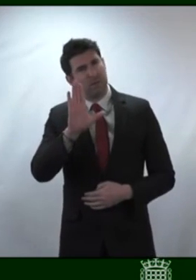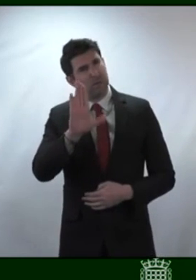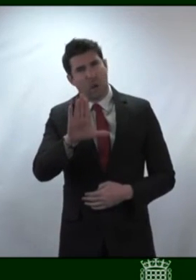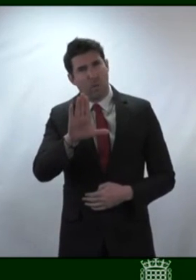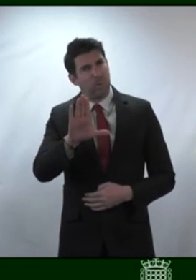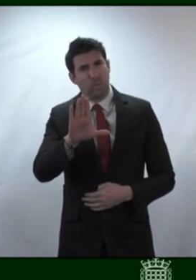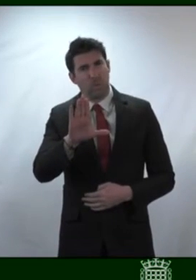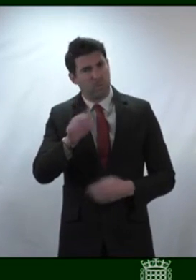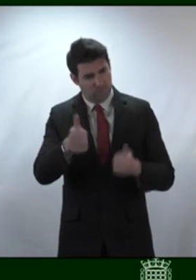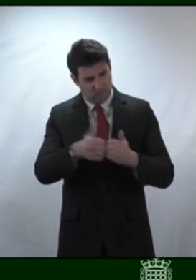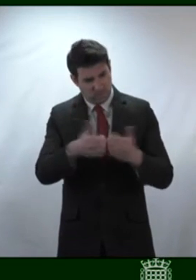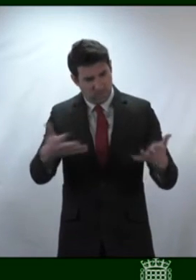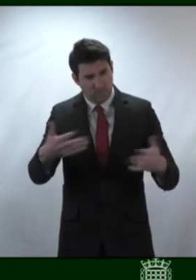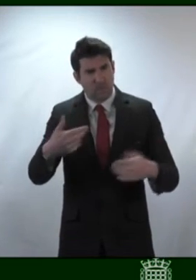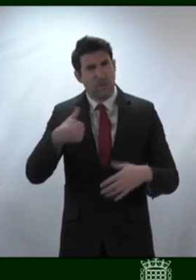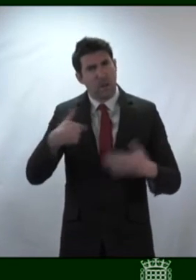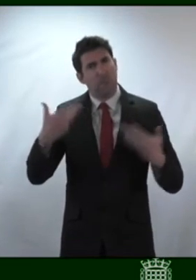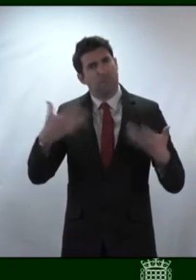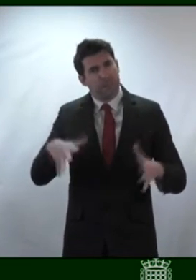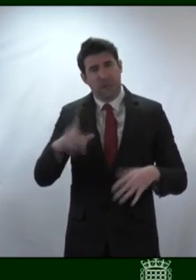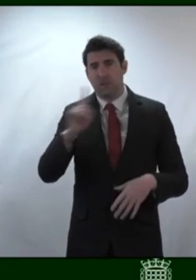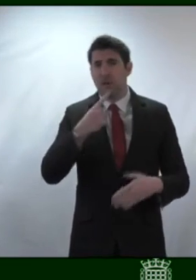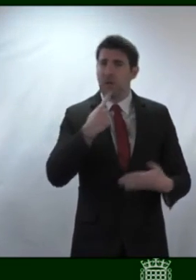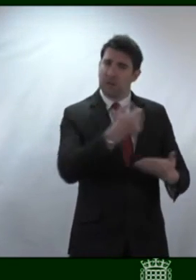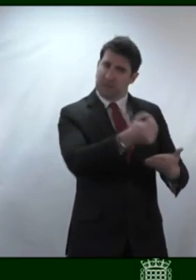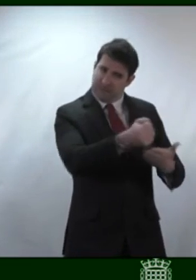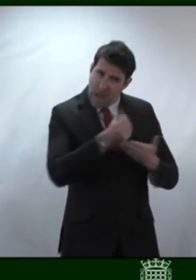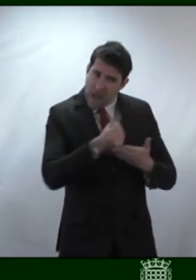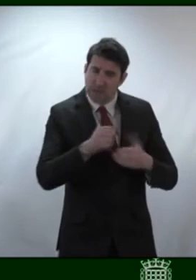so. The right hon. and learned Gentleman is right to draw attention to what is happening across